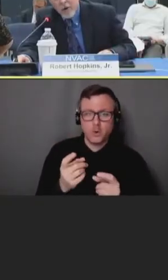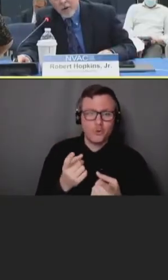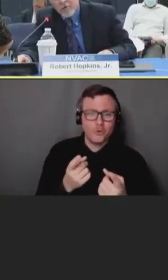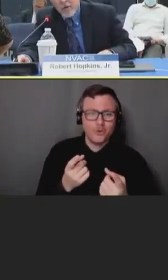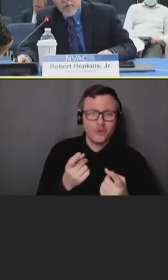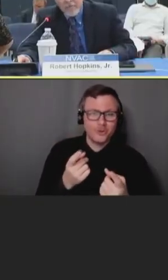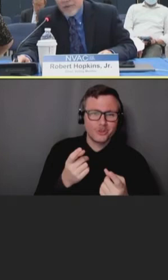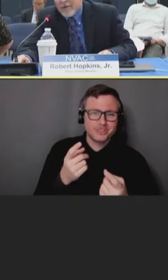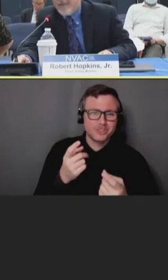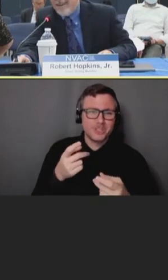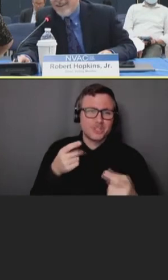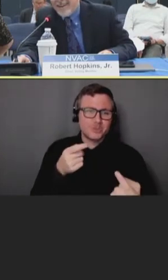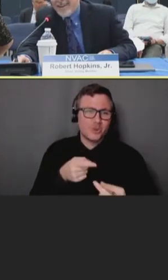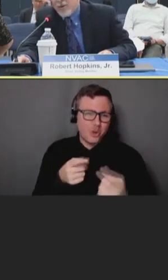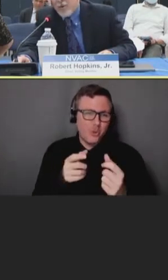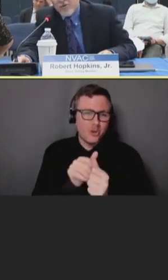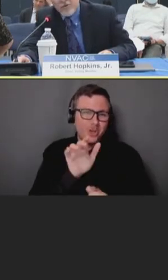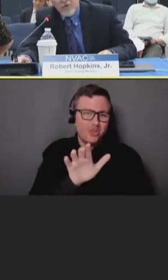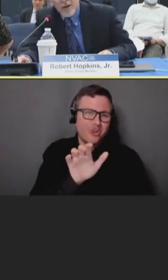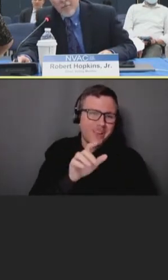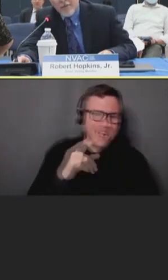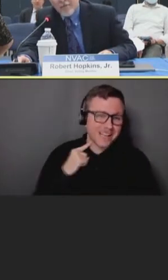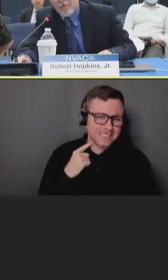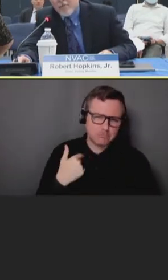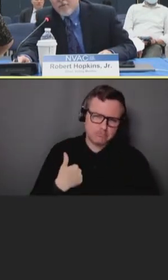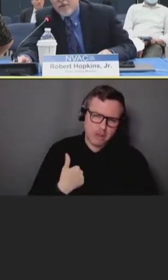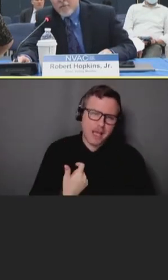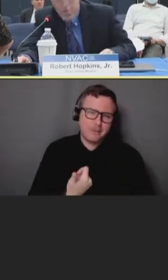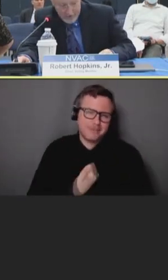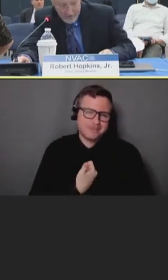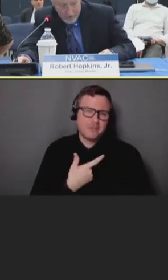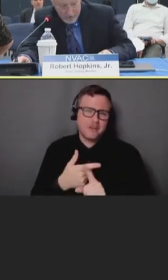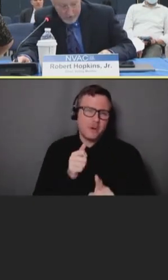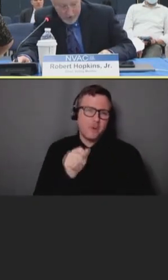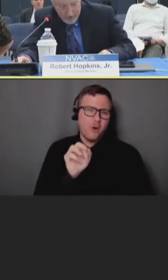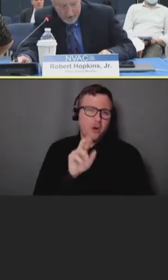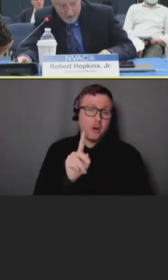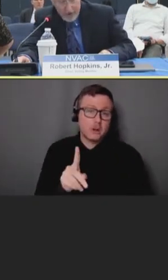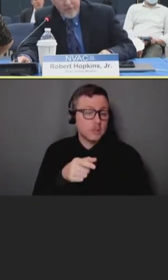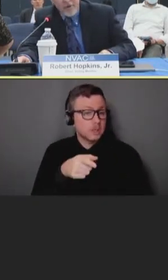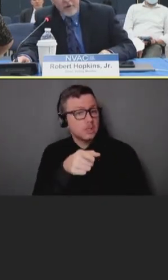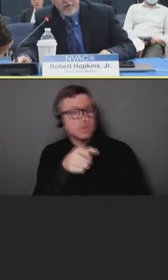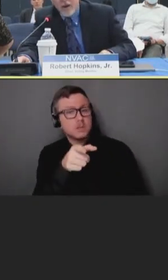Arkansas. Any questions or comments from members of the Committee for Dr. Duffy or Dr. Collins?